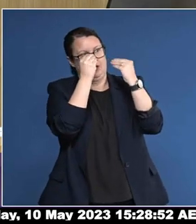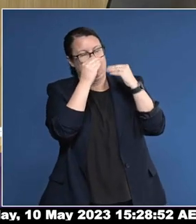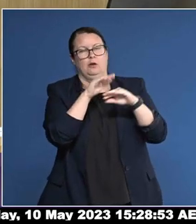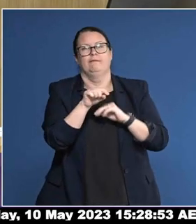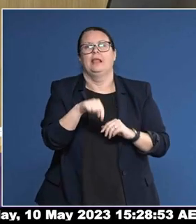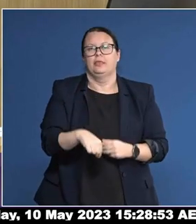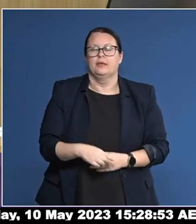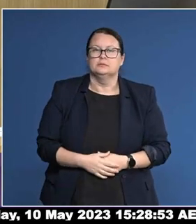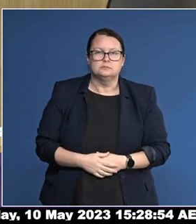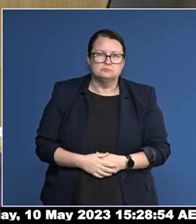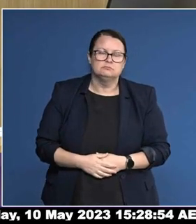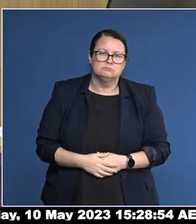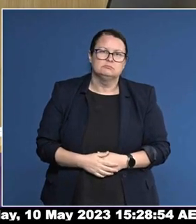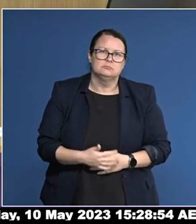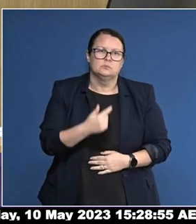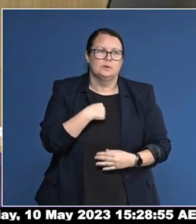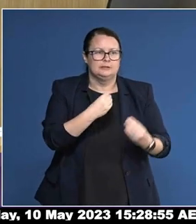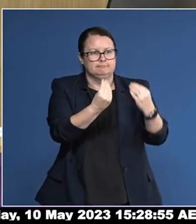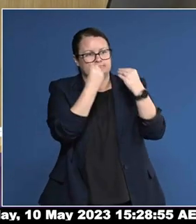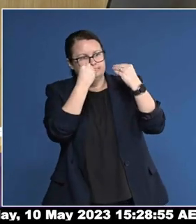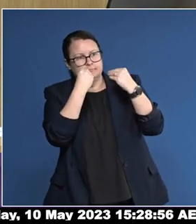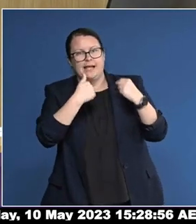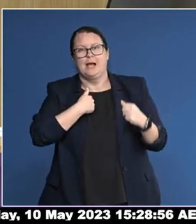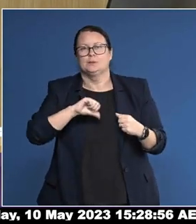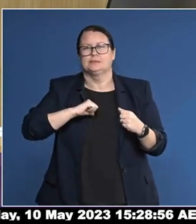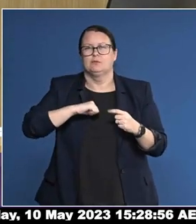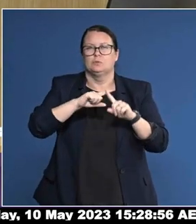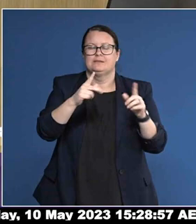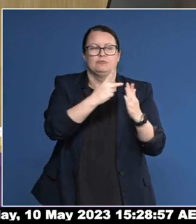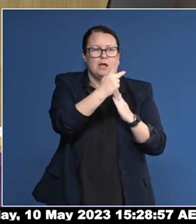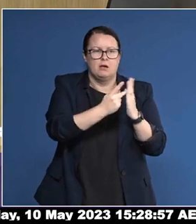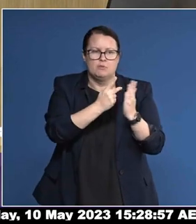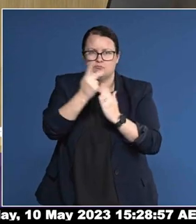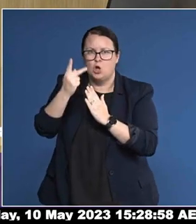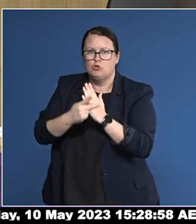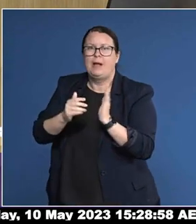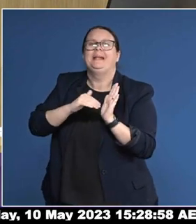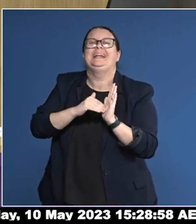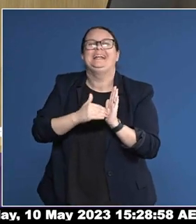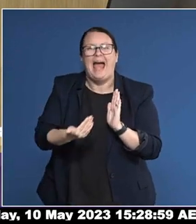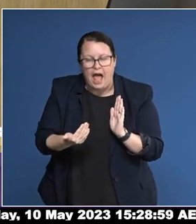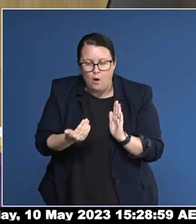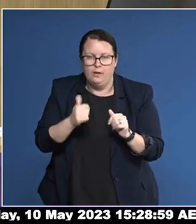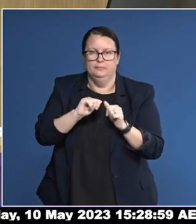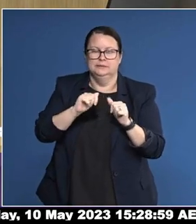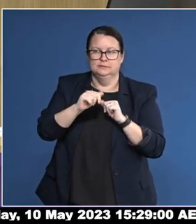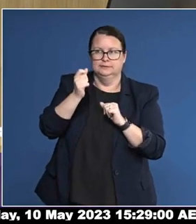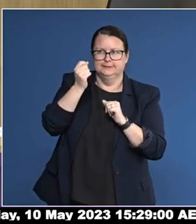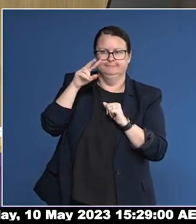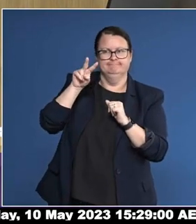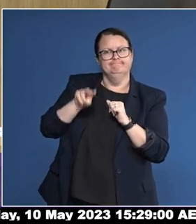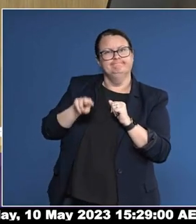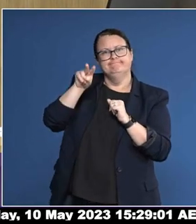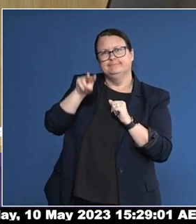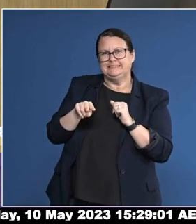of programs that help them to now gauge or to pick up on signals within the home.